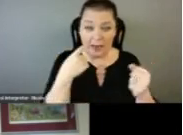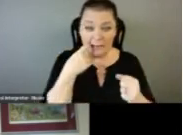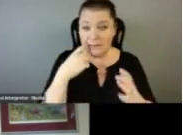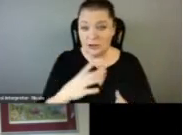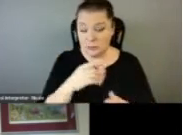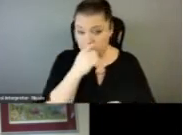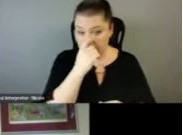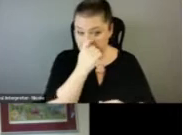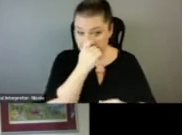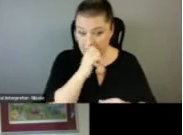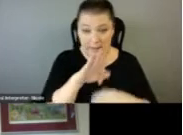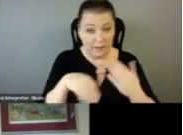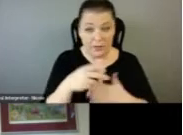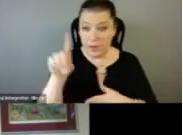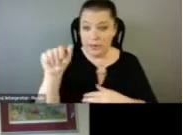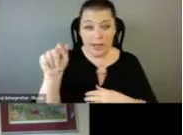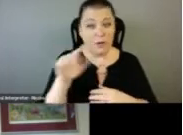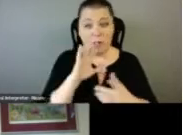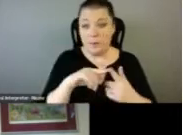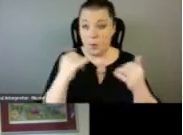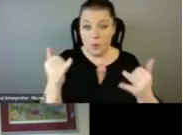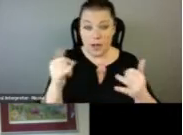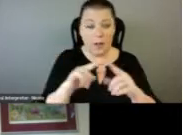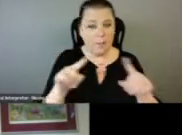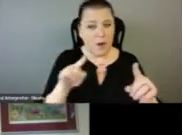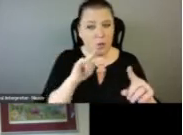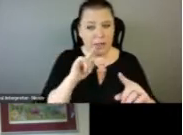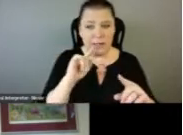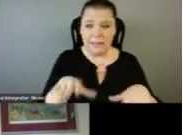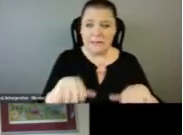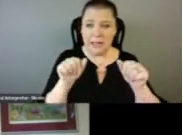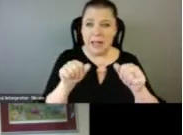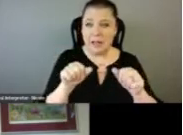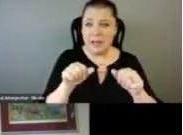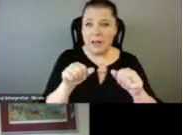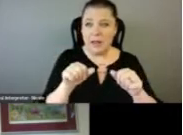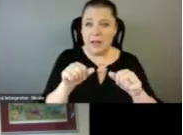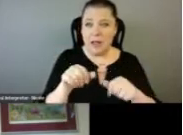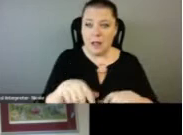all the data that we're going to talk about right now. But let's take a break and pull back Pam,